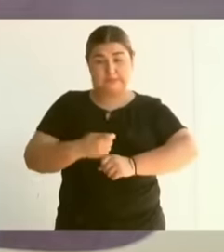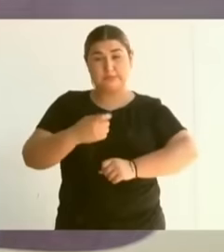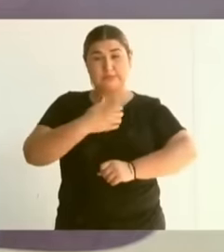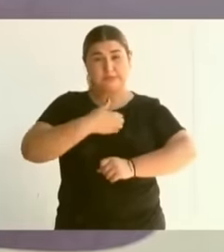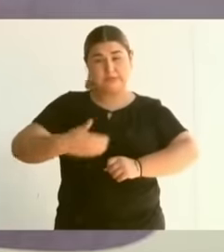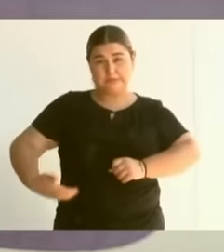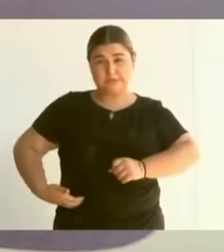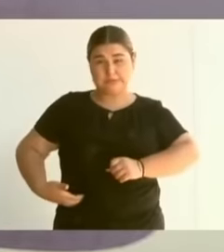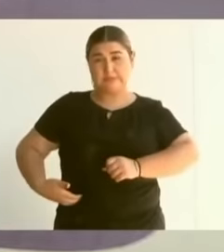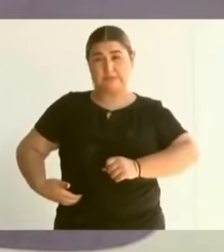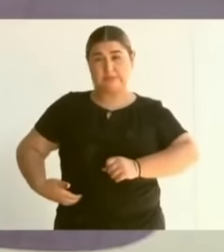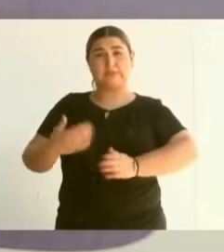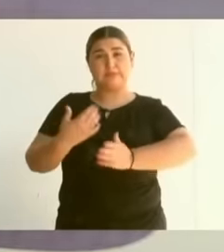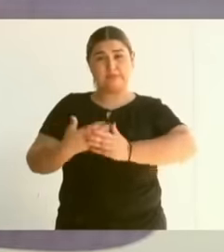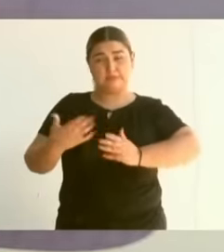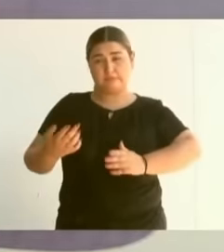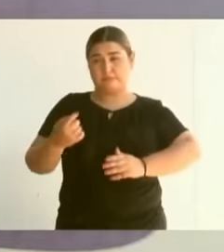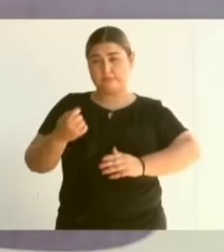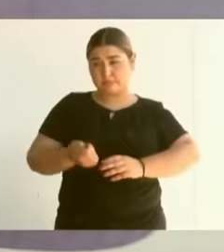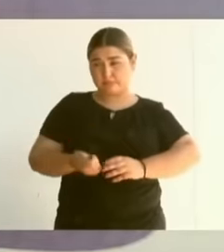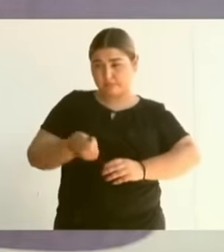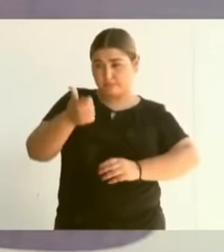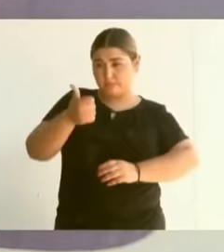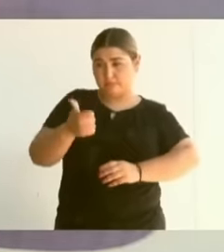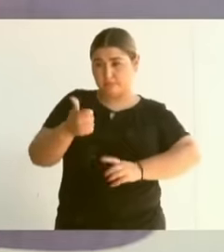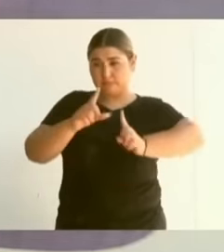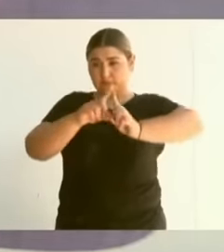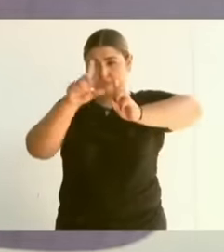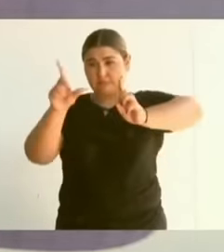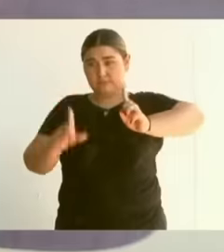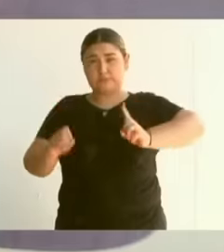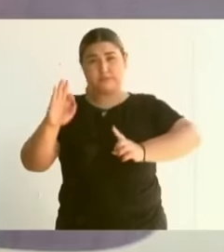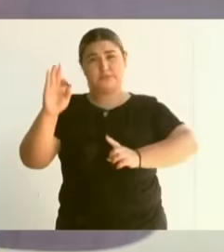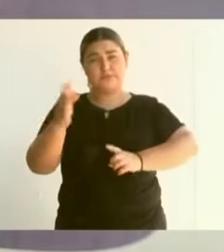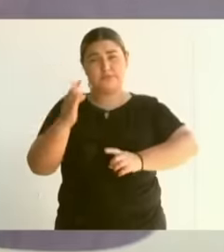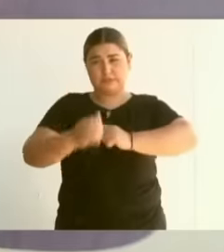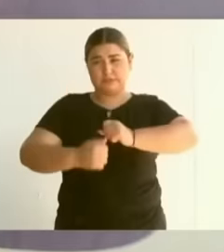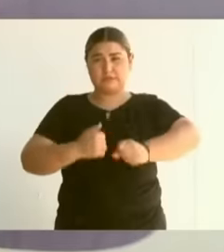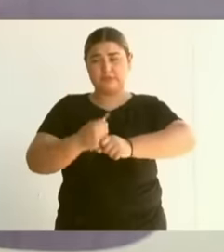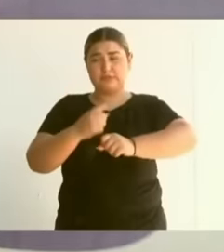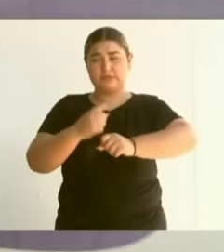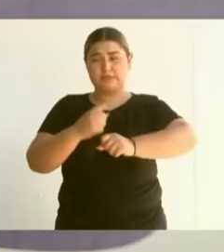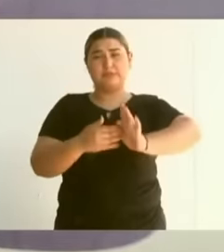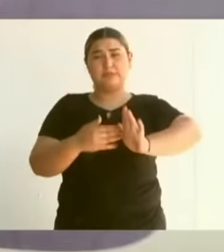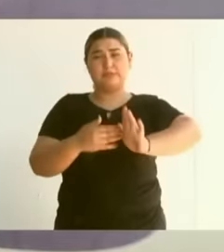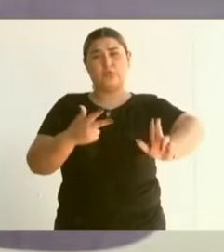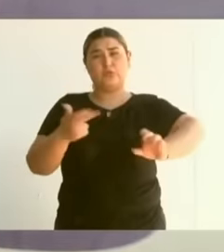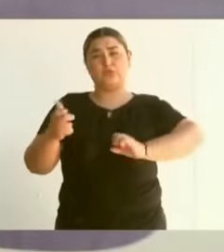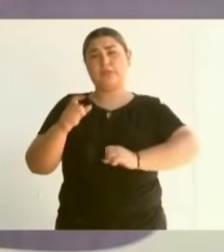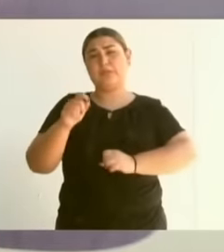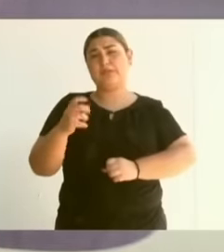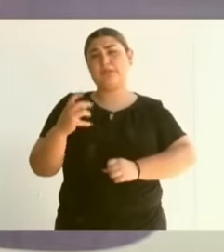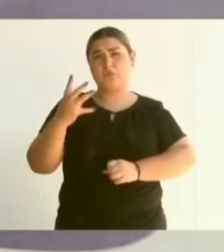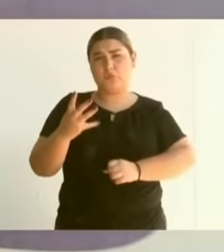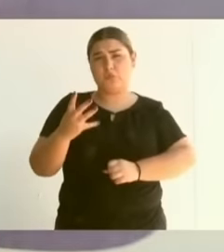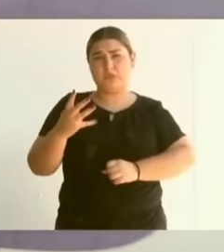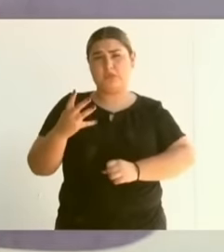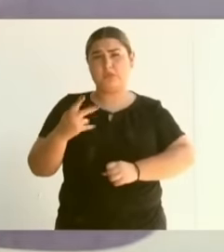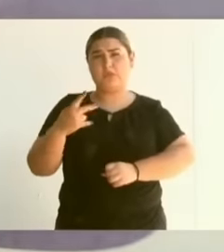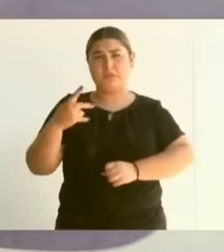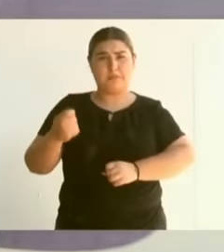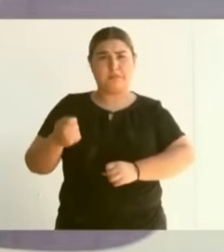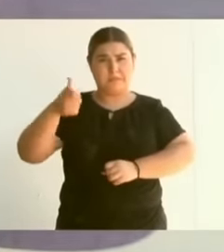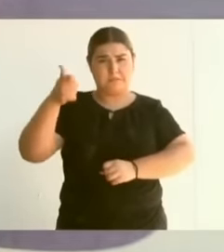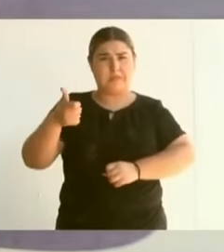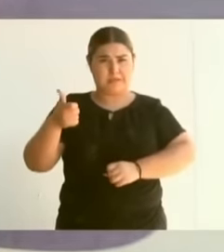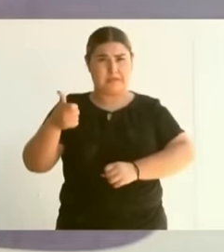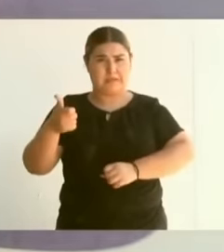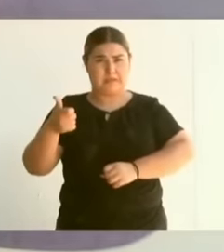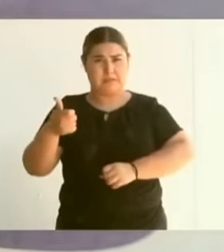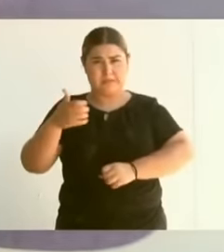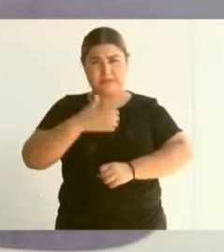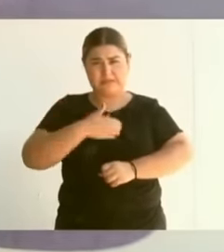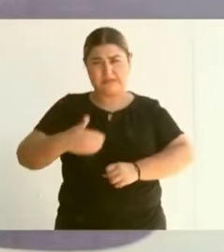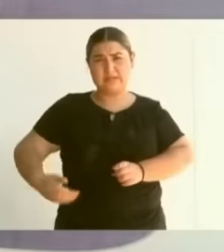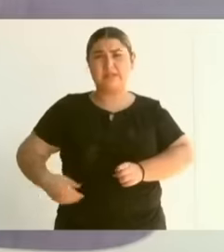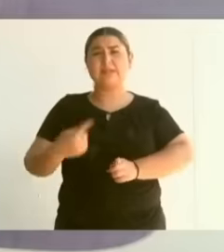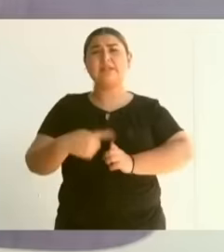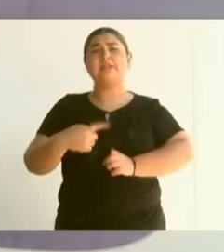its first Federal Republic in 1824, its first president was Guadalupe Victoria,